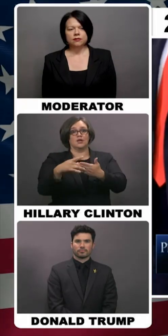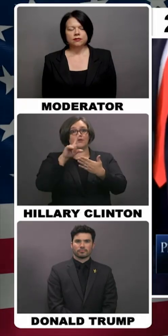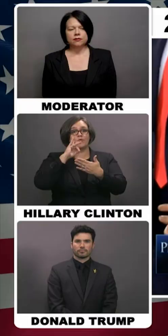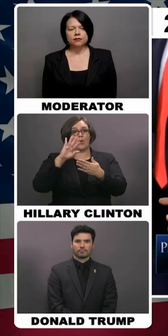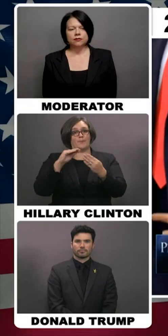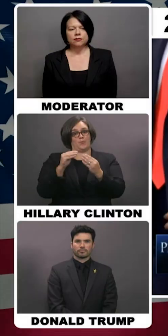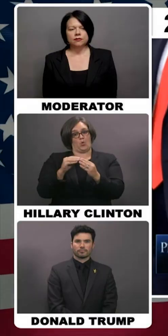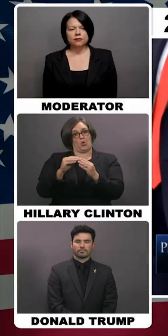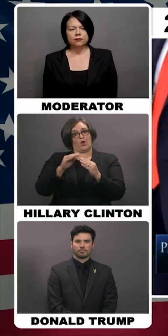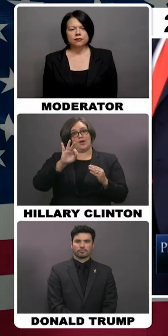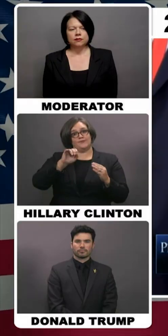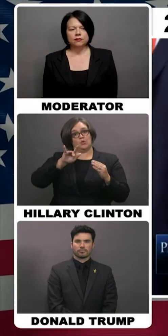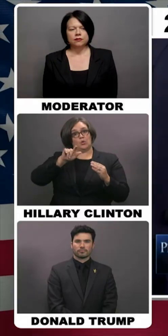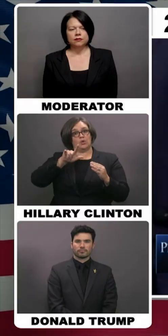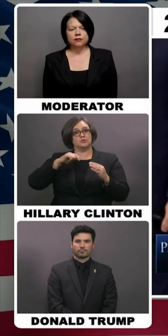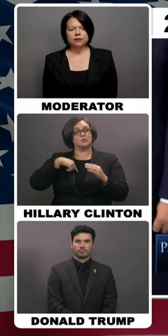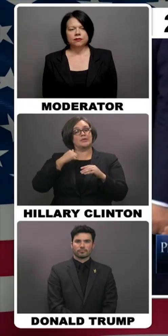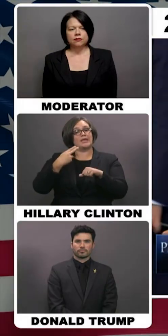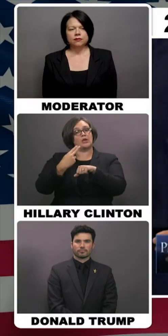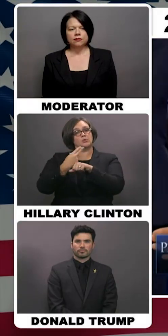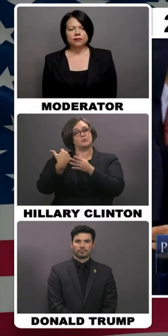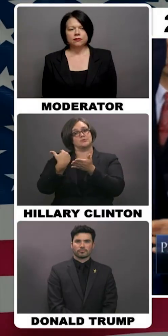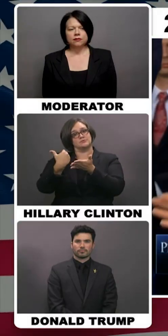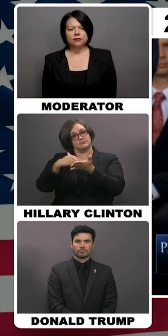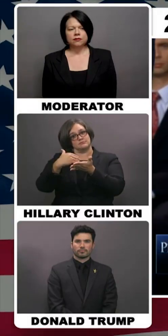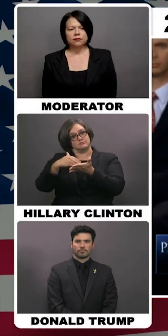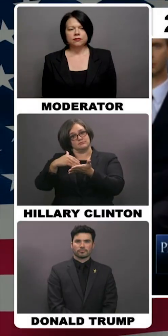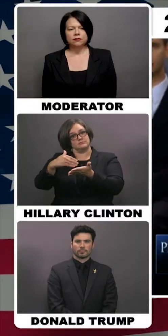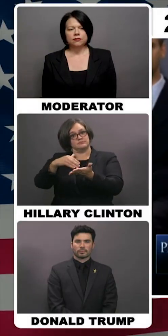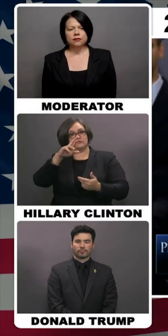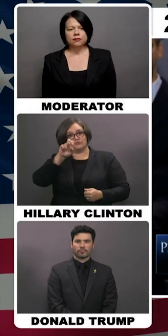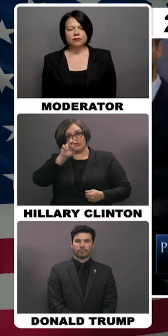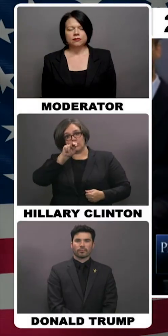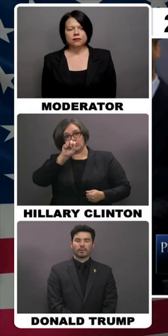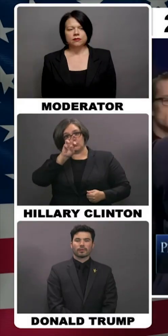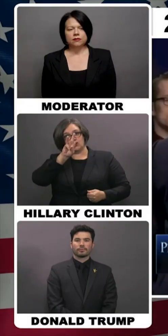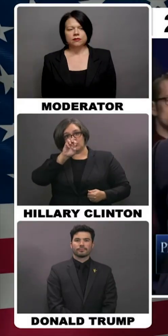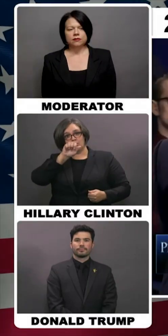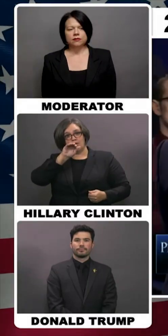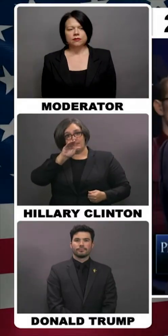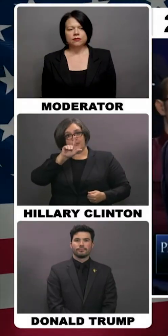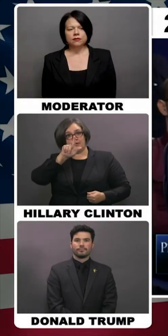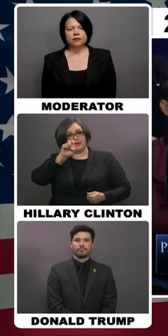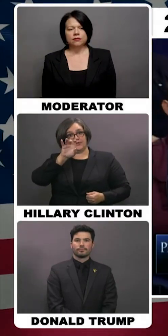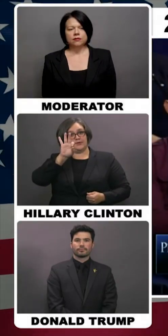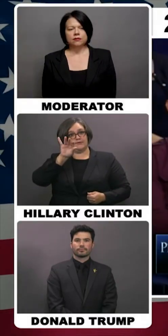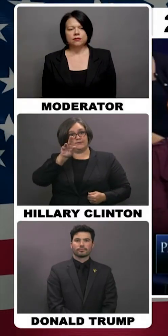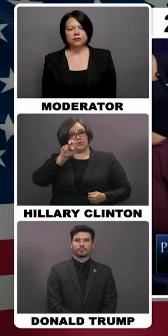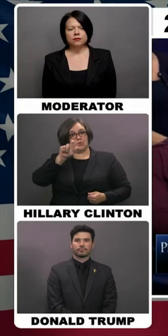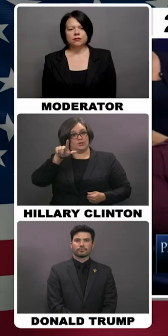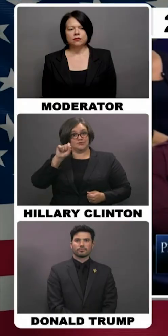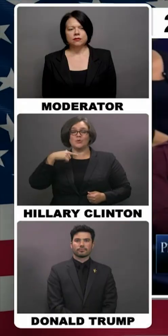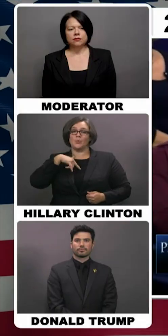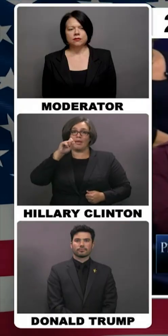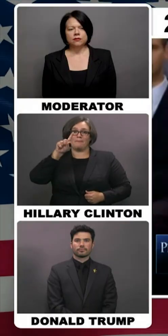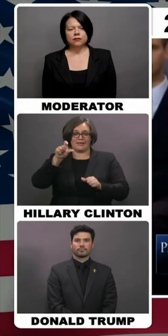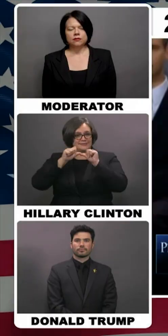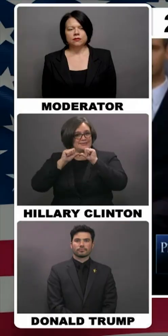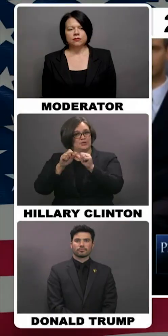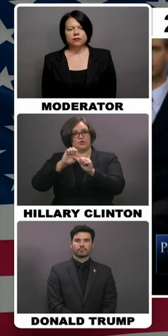And I think that's an important, uh, transition. We've got to remain energy independent. It gives us much more power